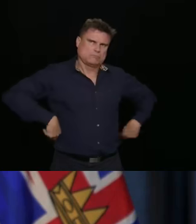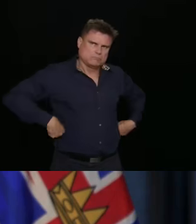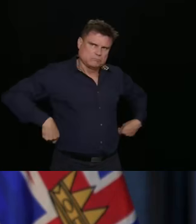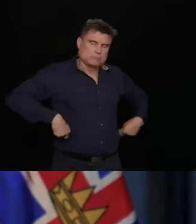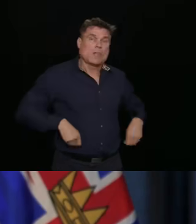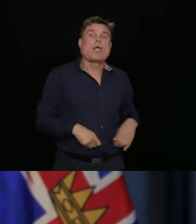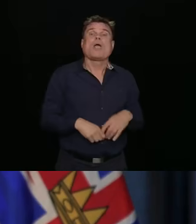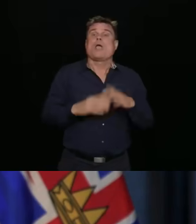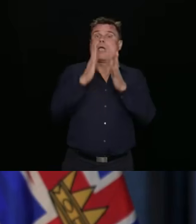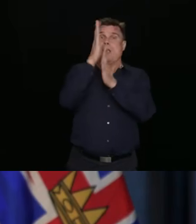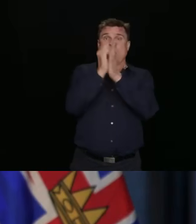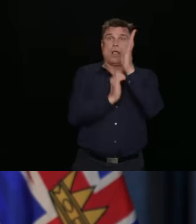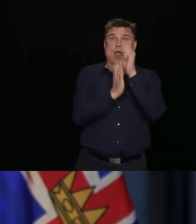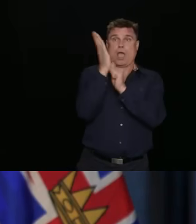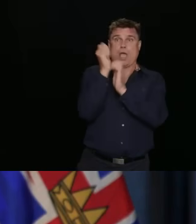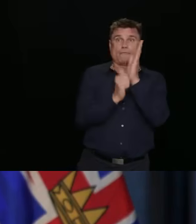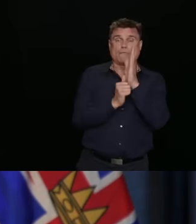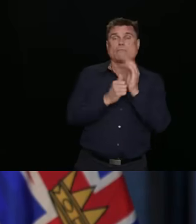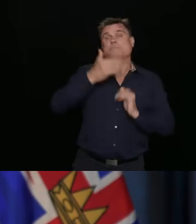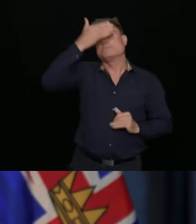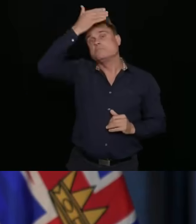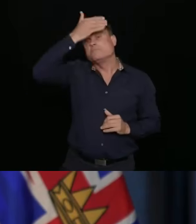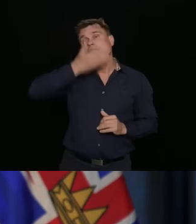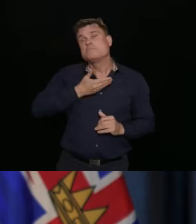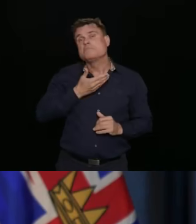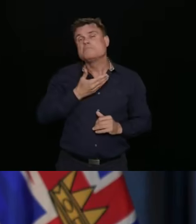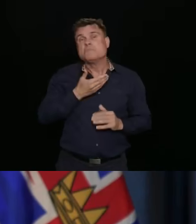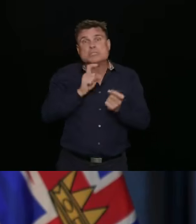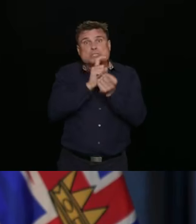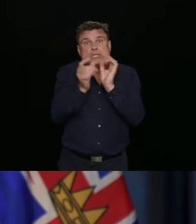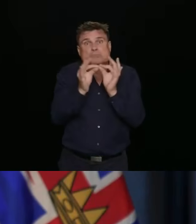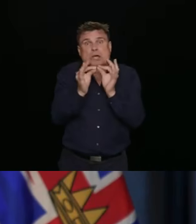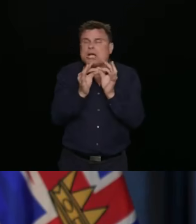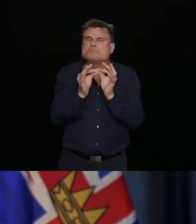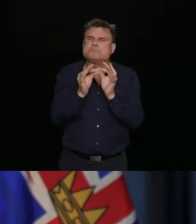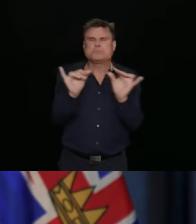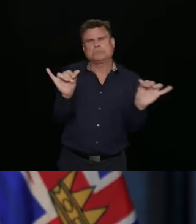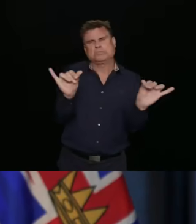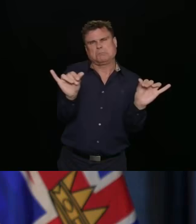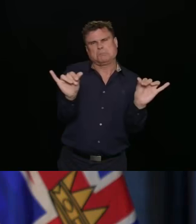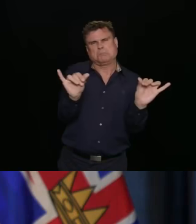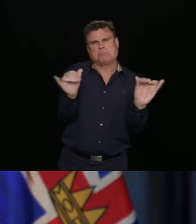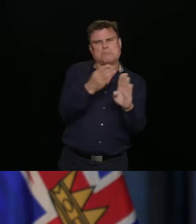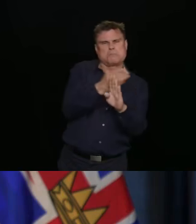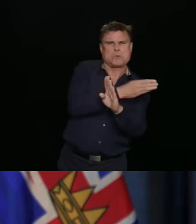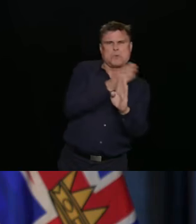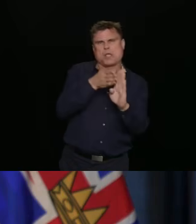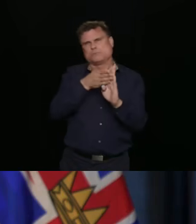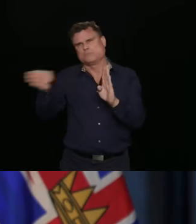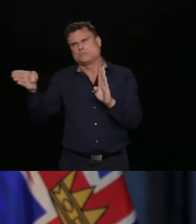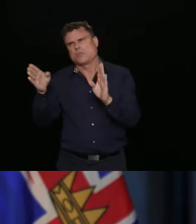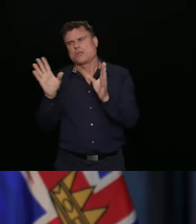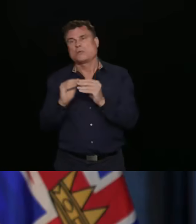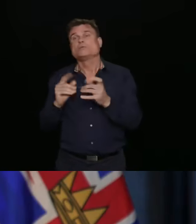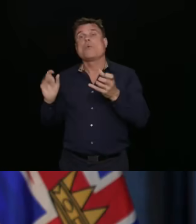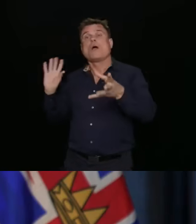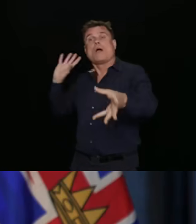health in the early days of the pandemic was the centre of cases and now there are the same number of active